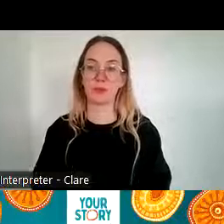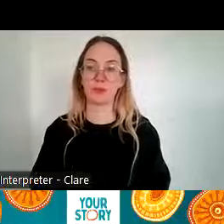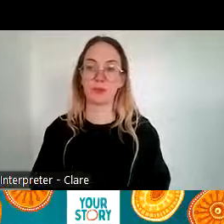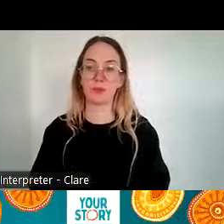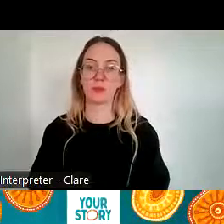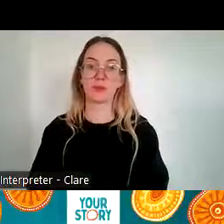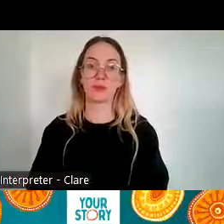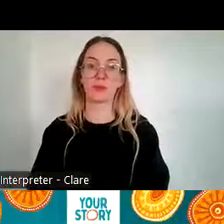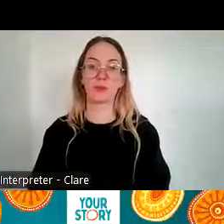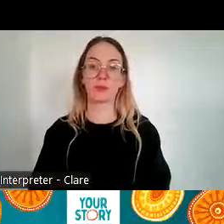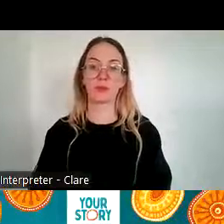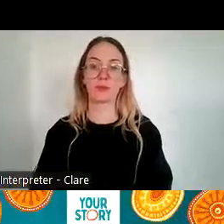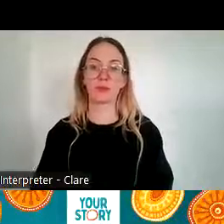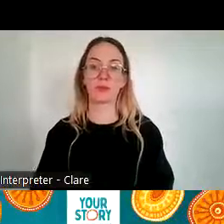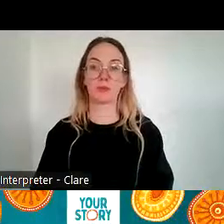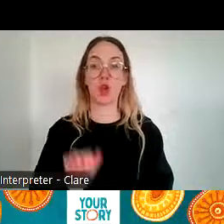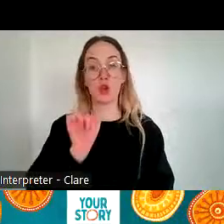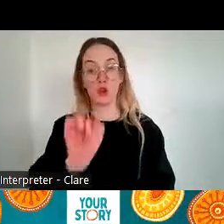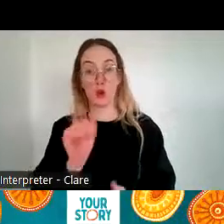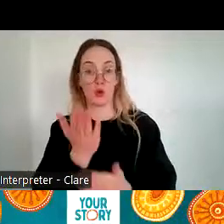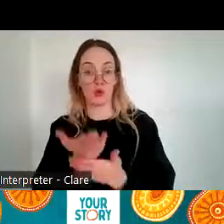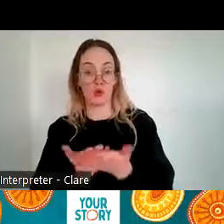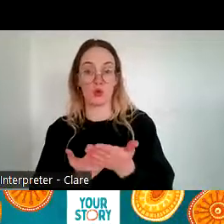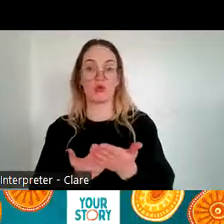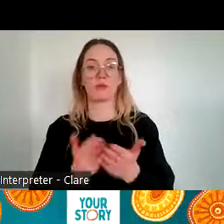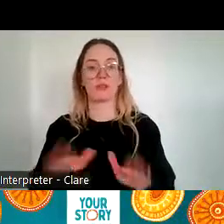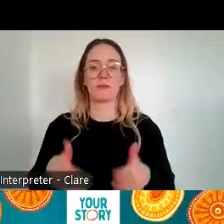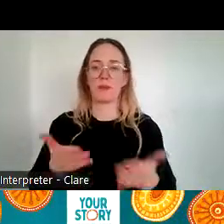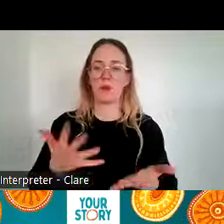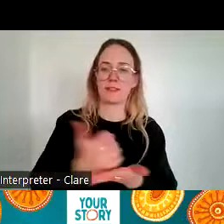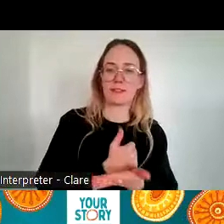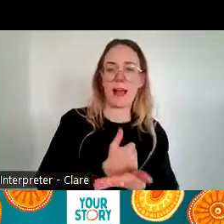Your Story provides advice about safe ways to share your story with the Disability